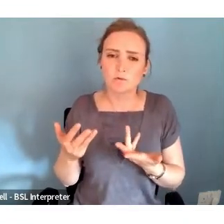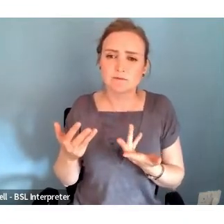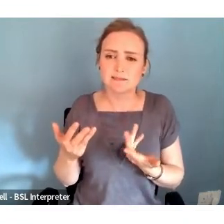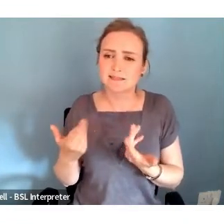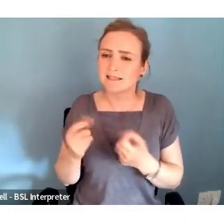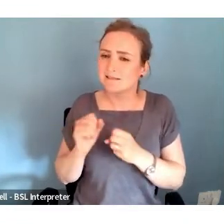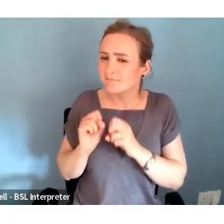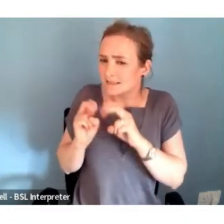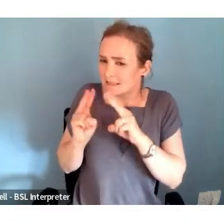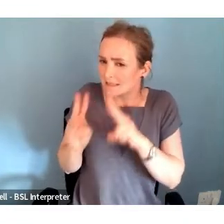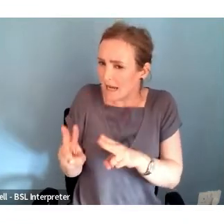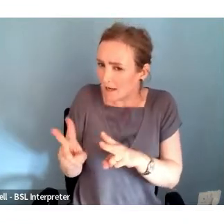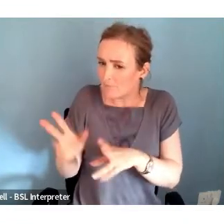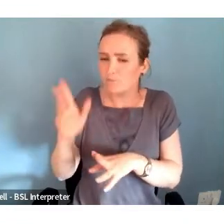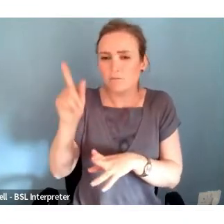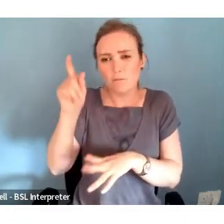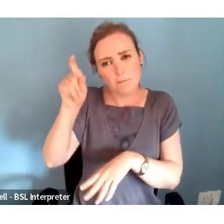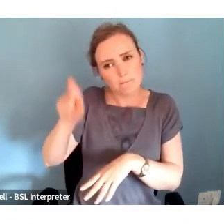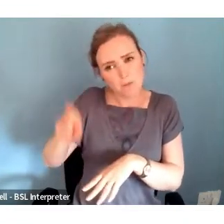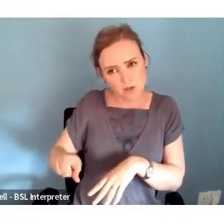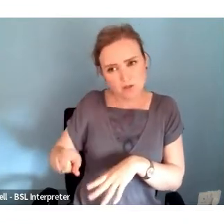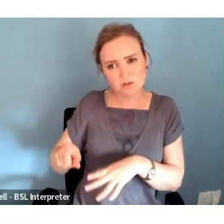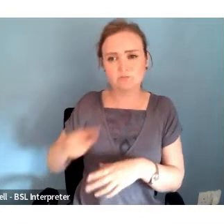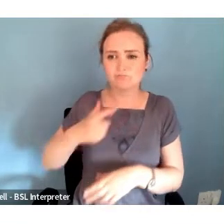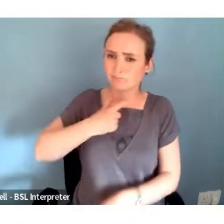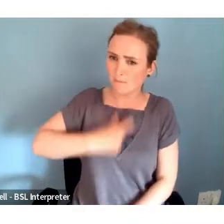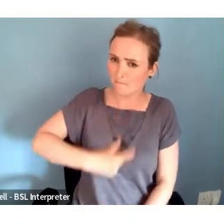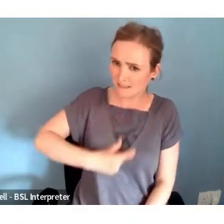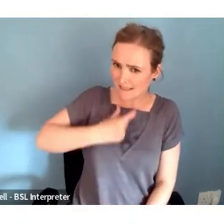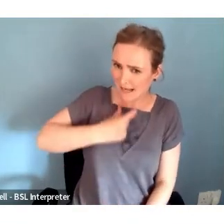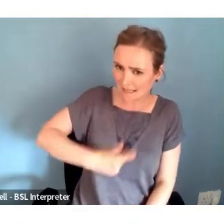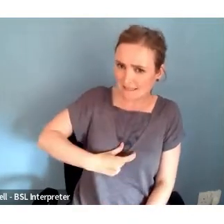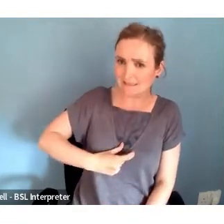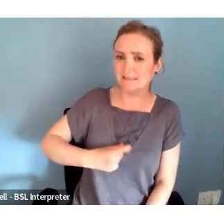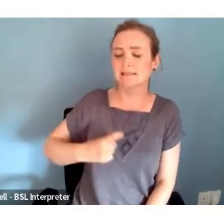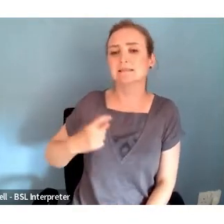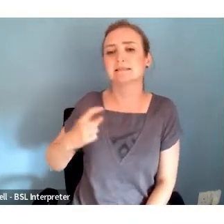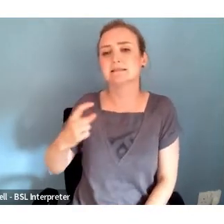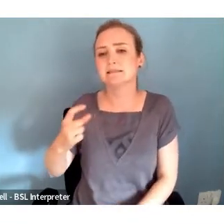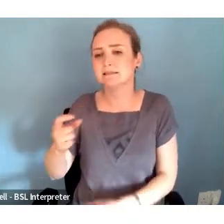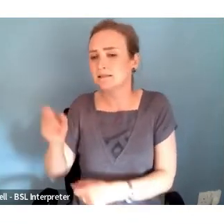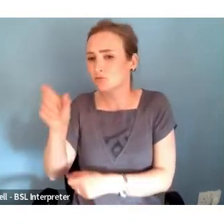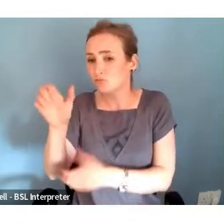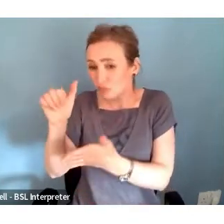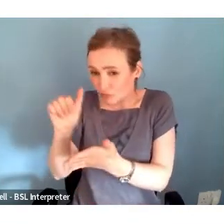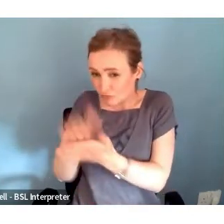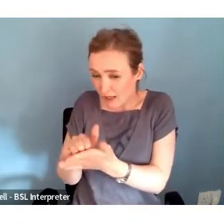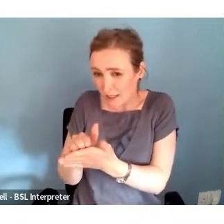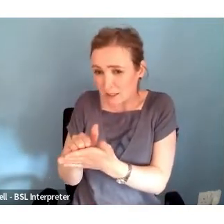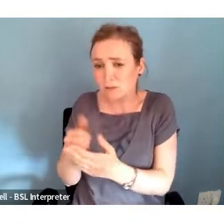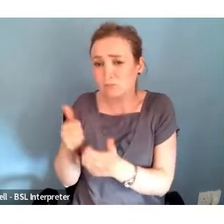, what kind of traits want them to have then teach them the skills. Attitude is a